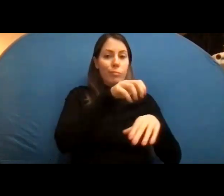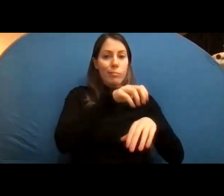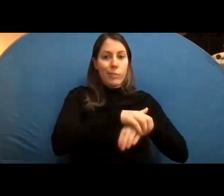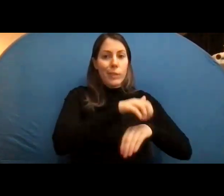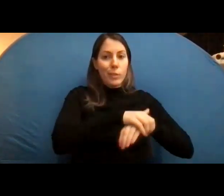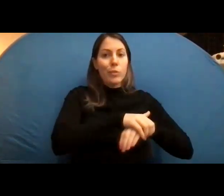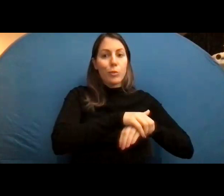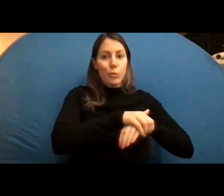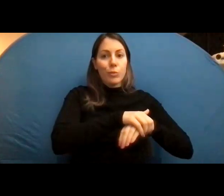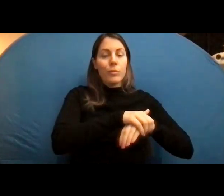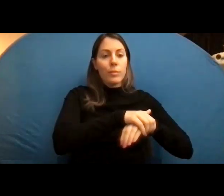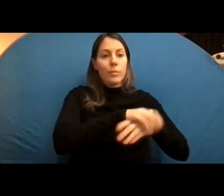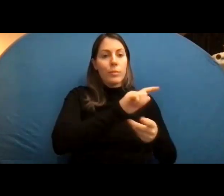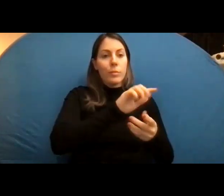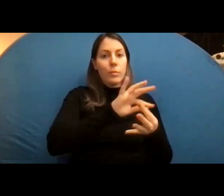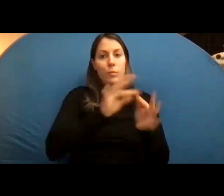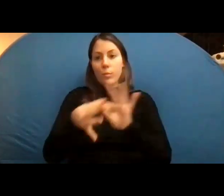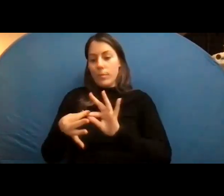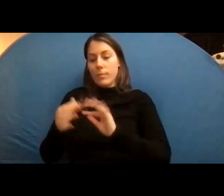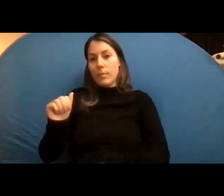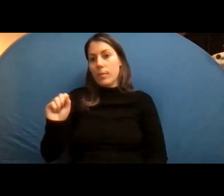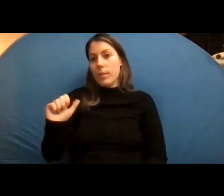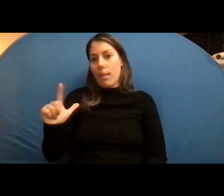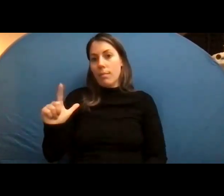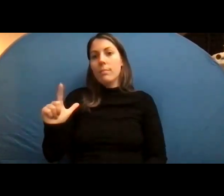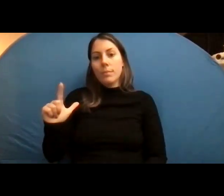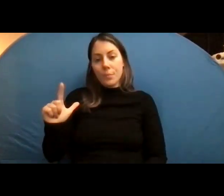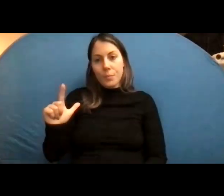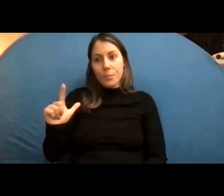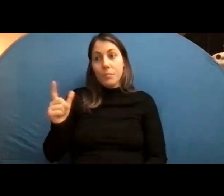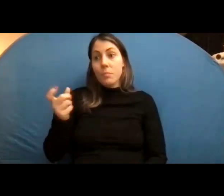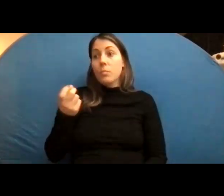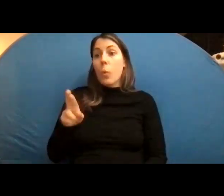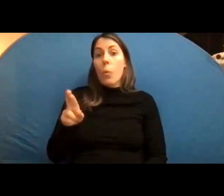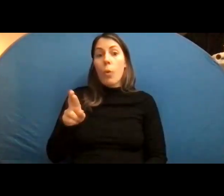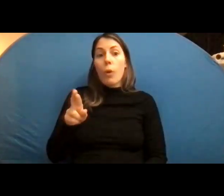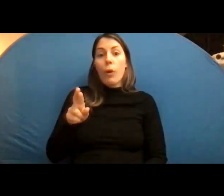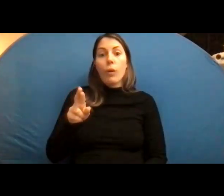spoken English or written